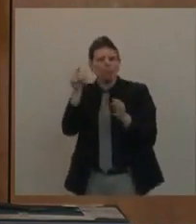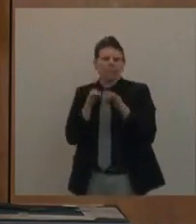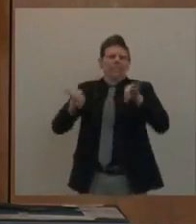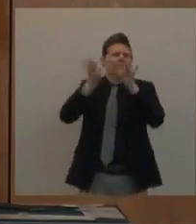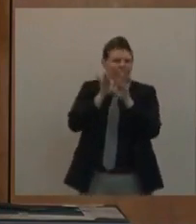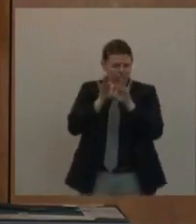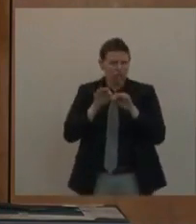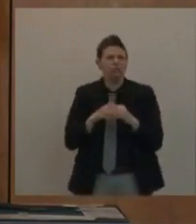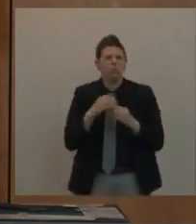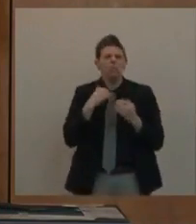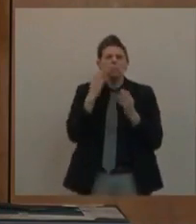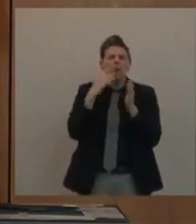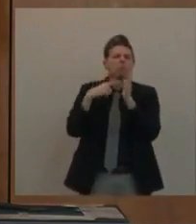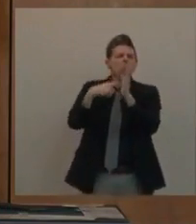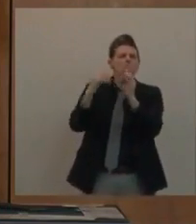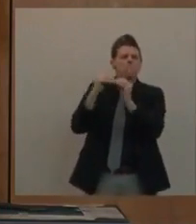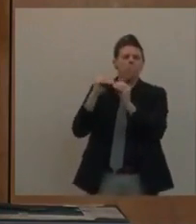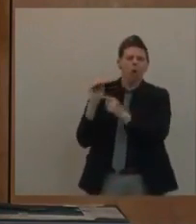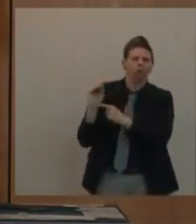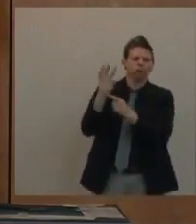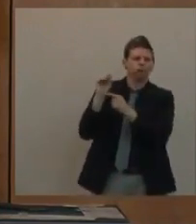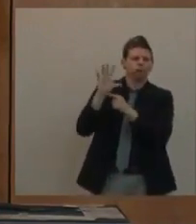AND WE ARE WAY TO KEEP DOING THAT.